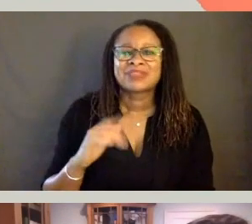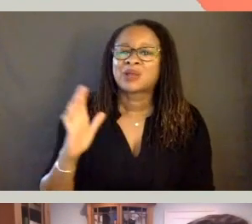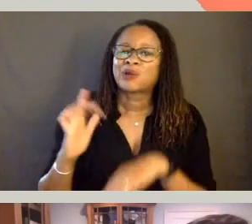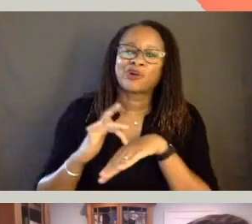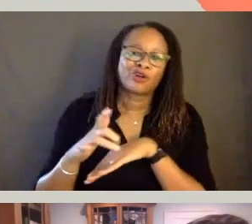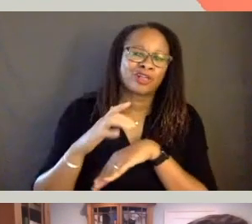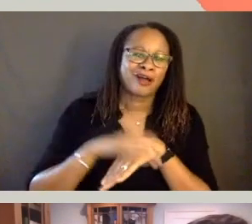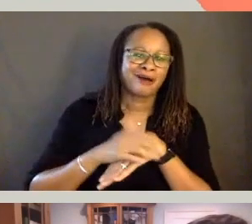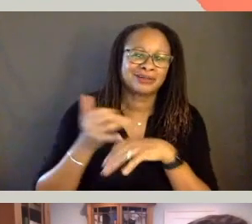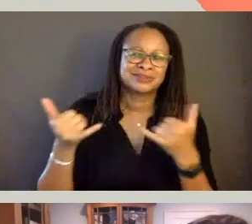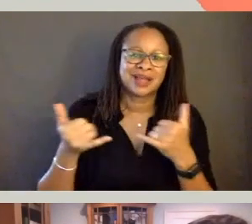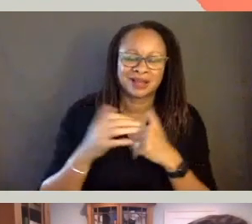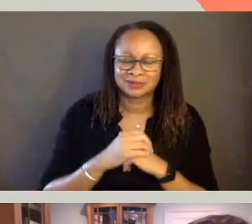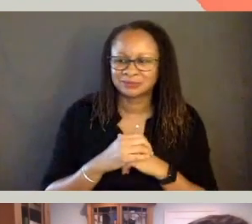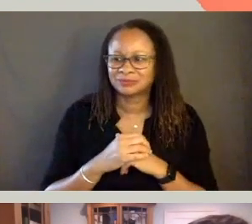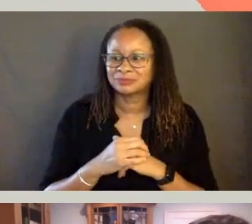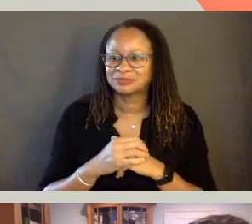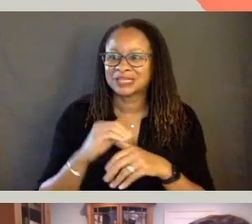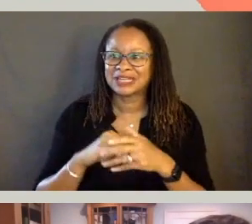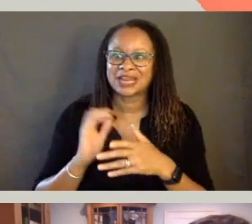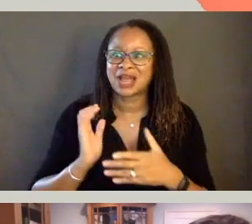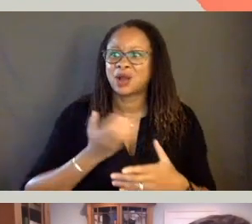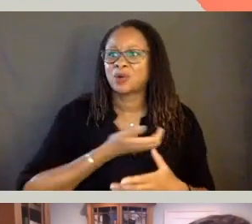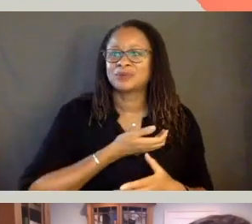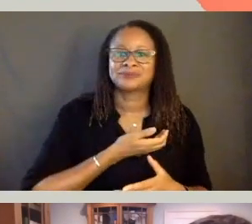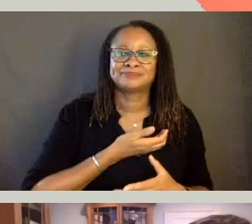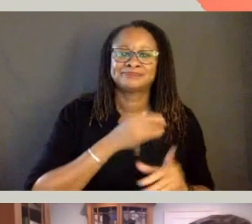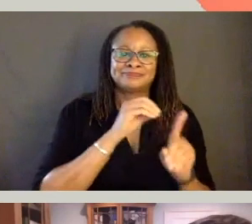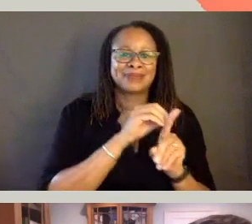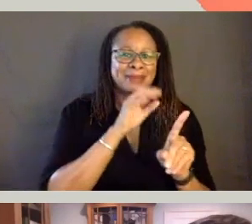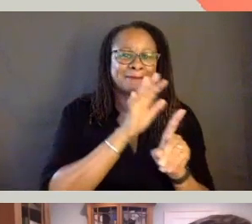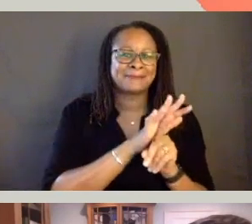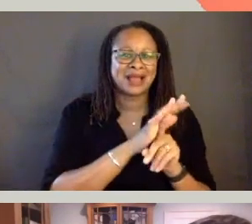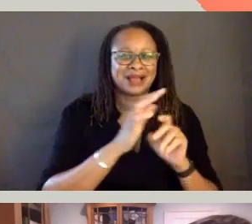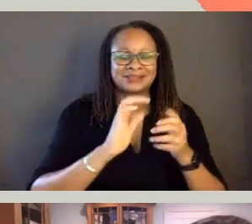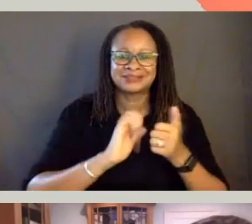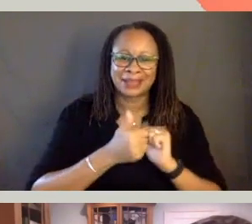we're still pretty early on in our impact campaign rollout,